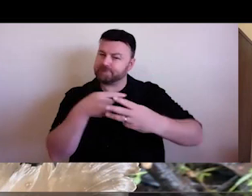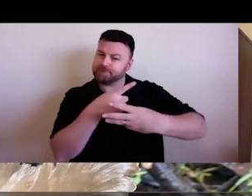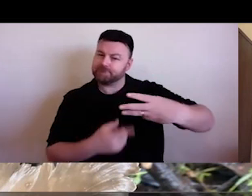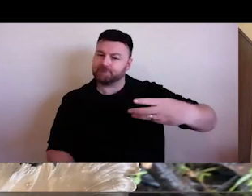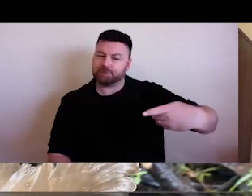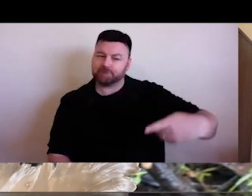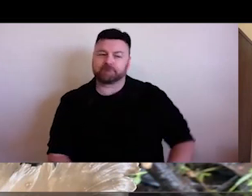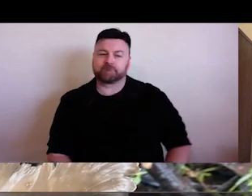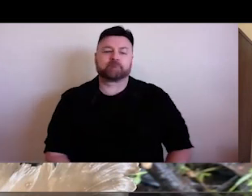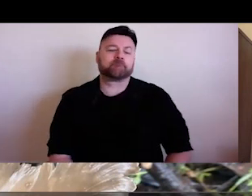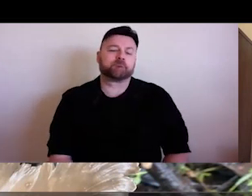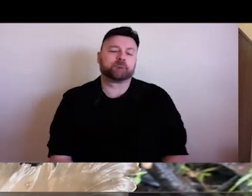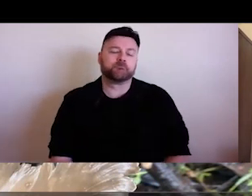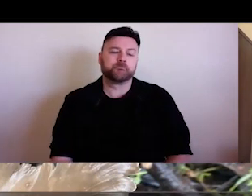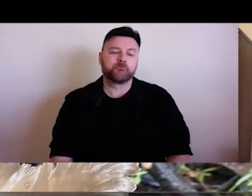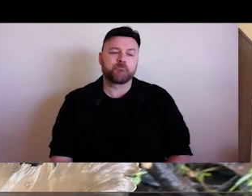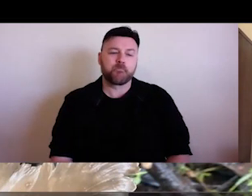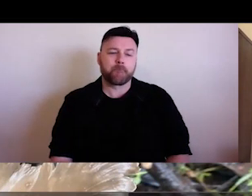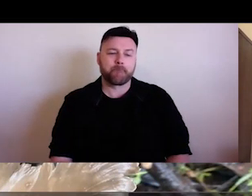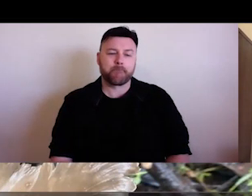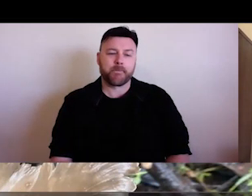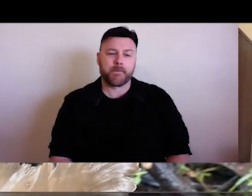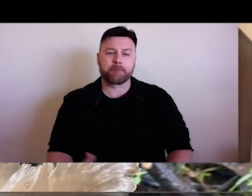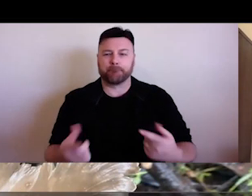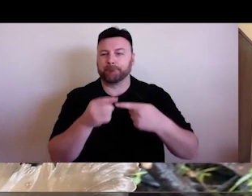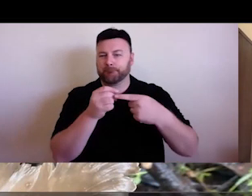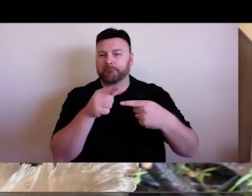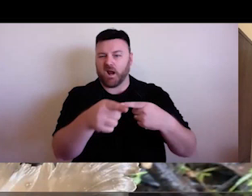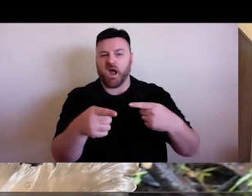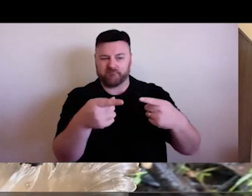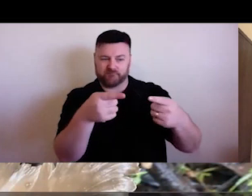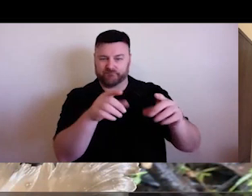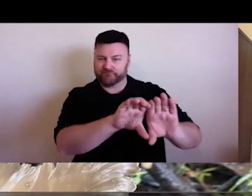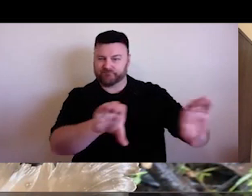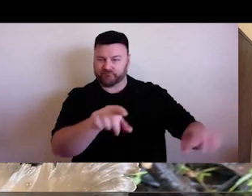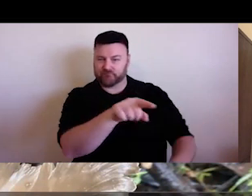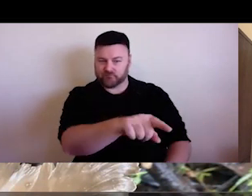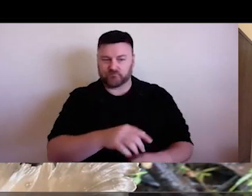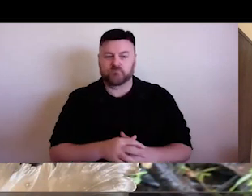Firstly, as it's written on the page: What responsibility do you